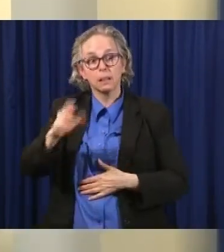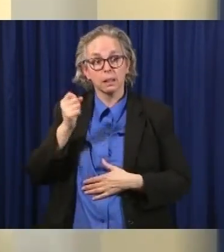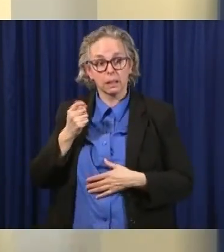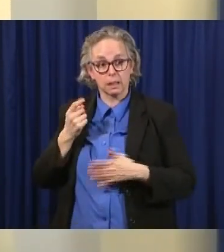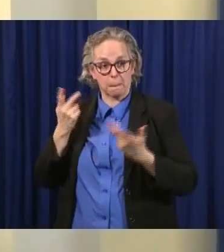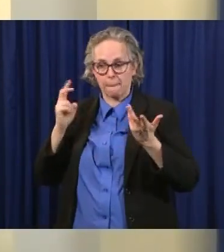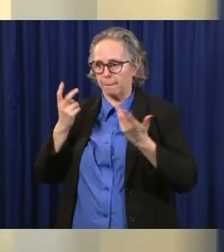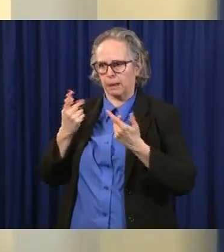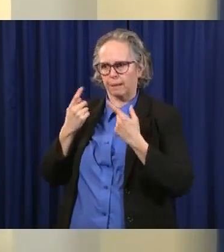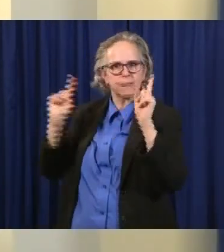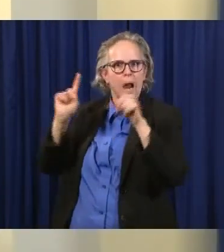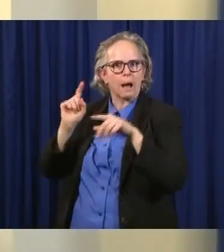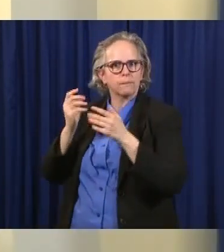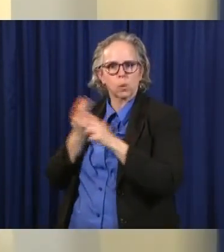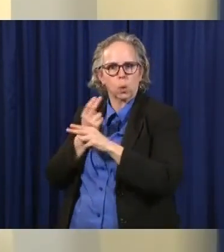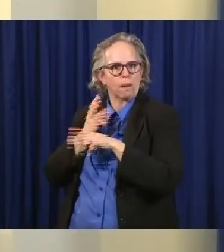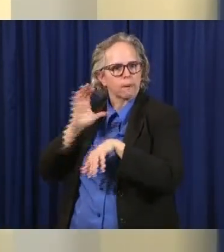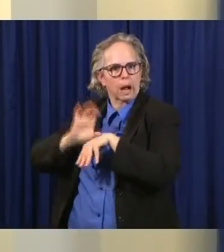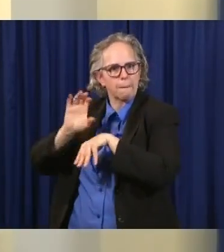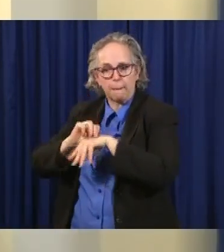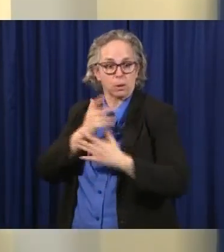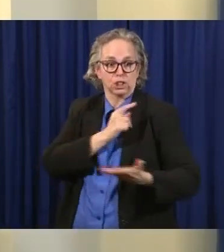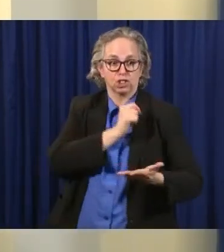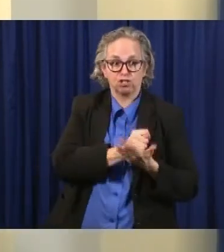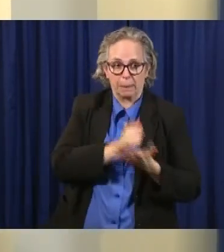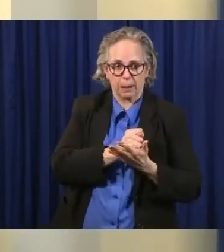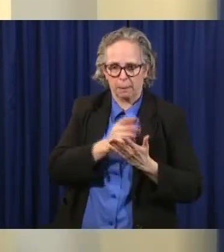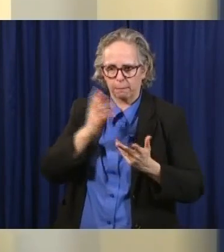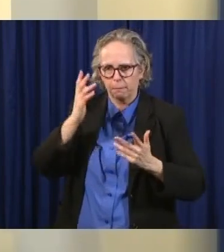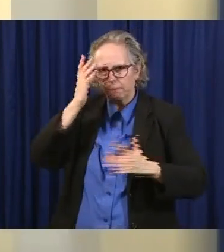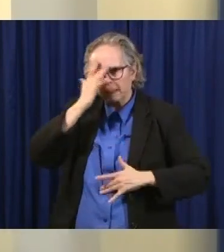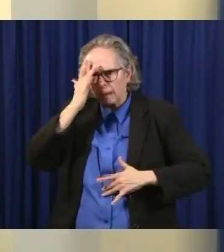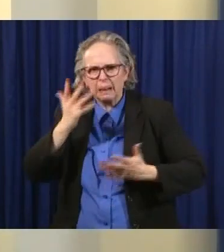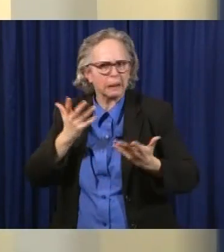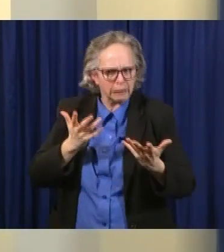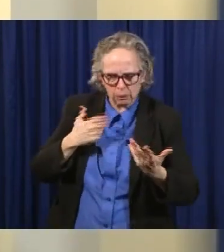CONTACT TRACING TO EFFECTIVE CASE MANAGEMENT AND TREATING ILLNESS, TO THE PHYSICAL